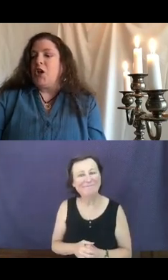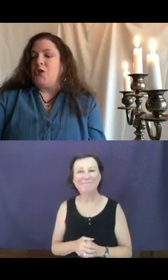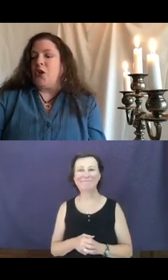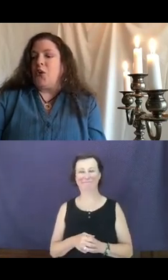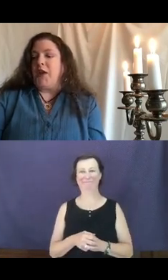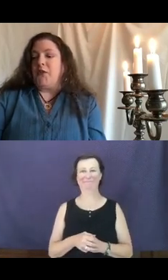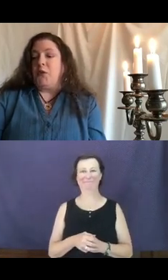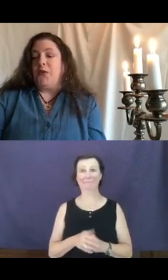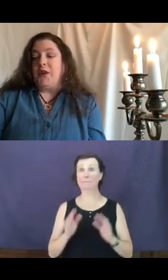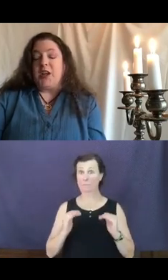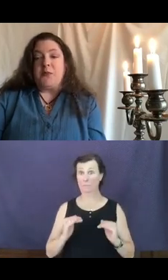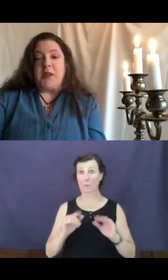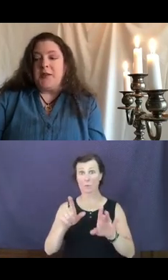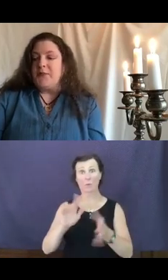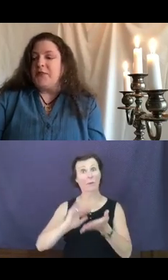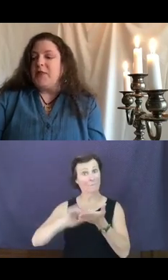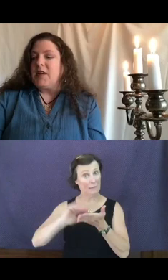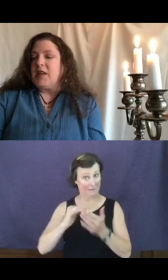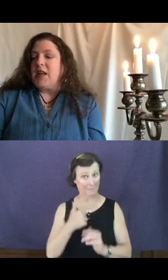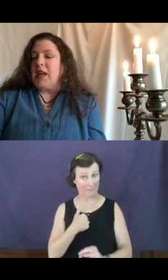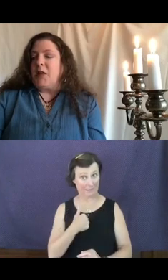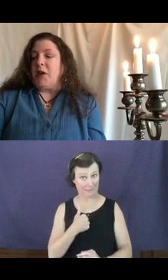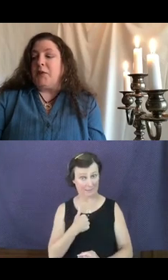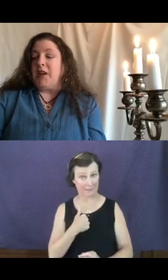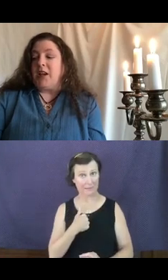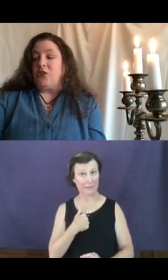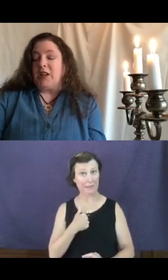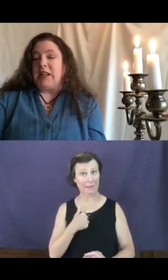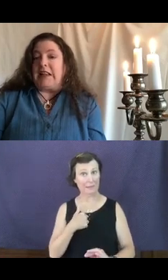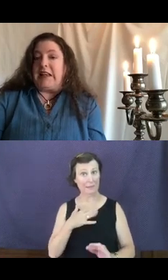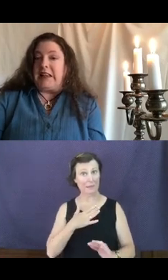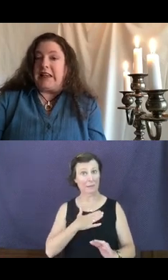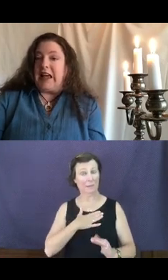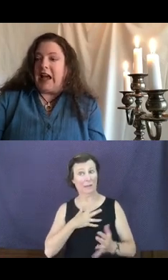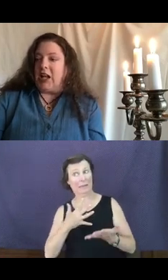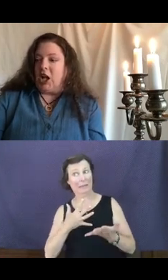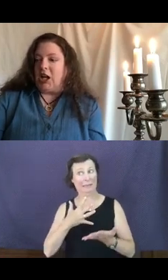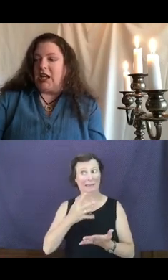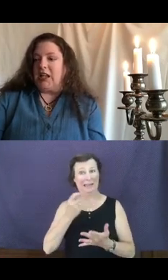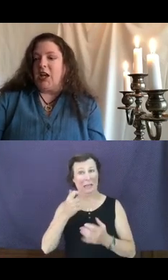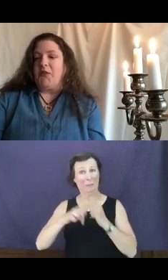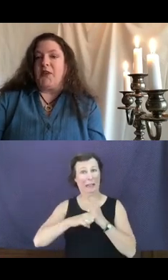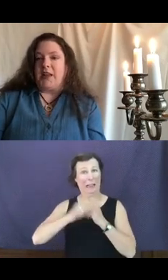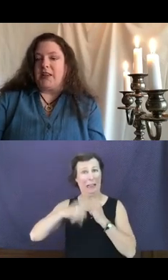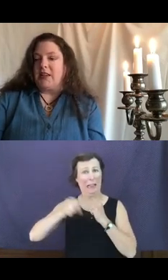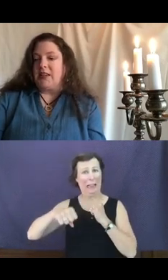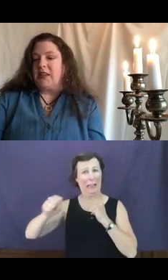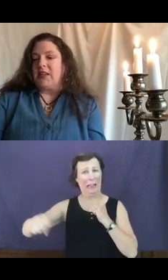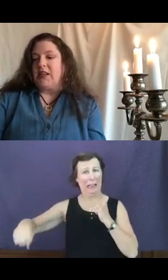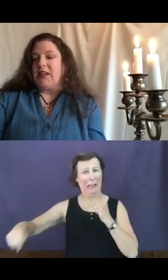So if you'll forgive me in my potentially lengthy cataloging of events,